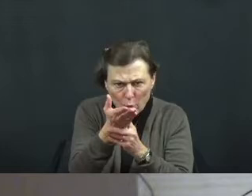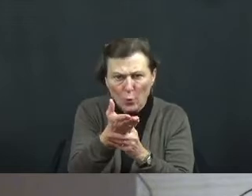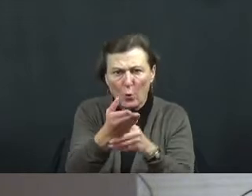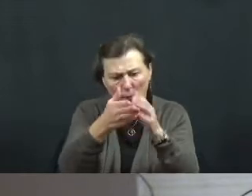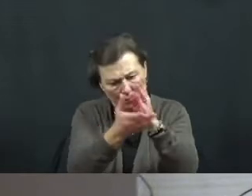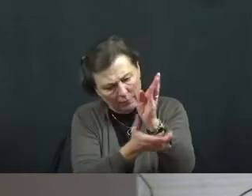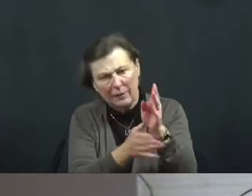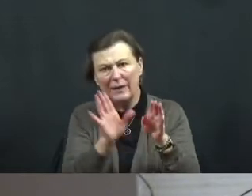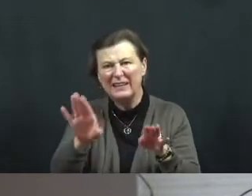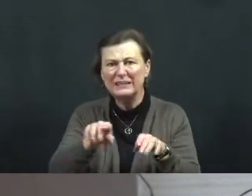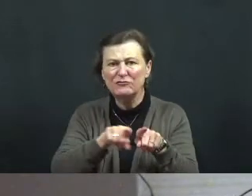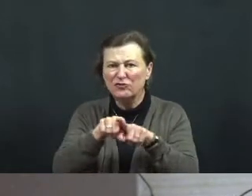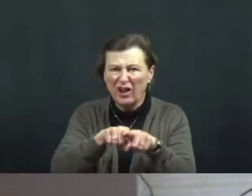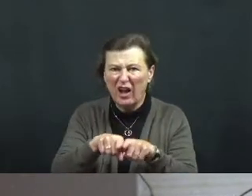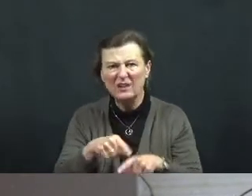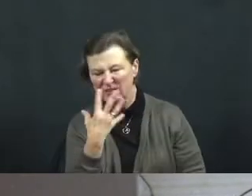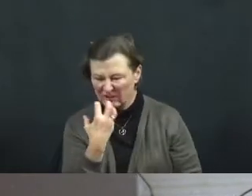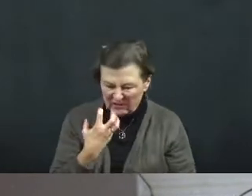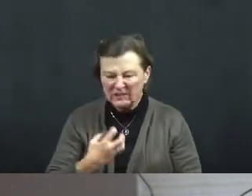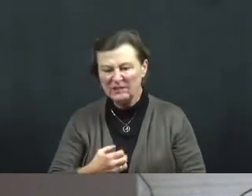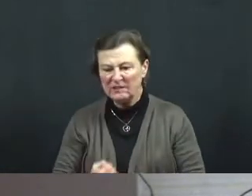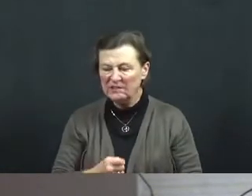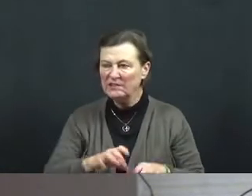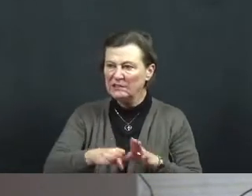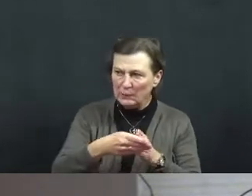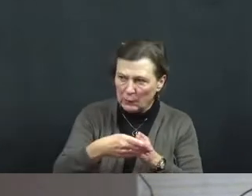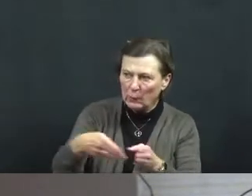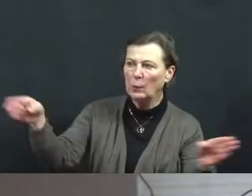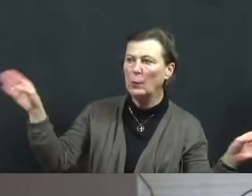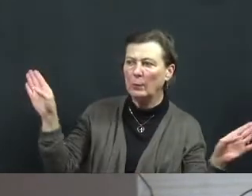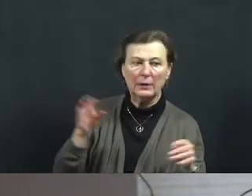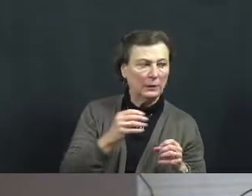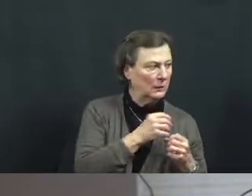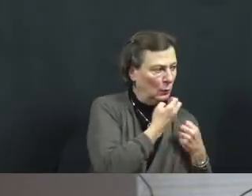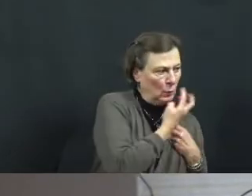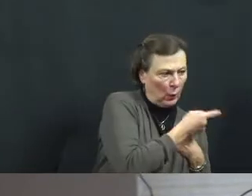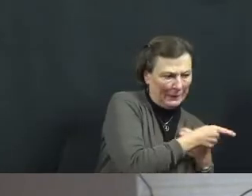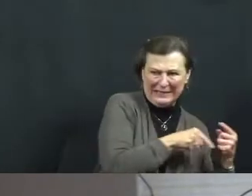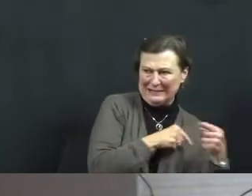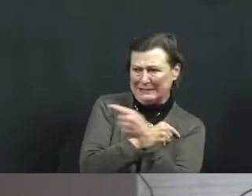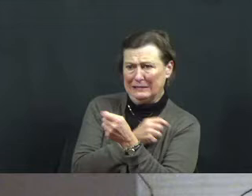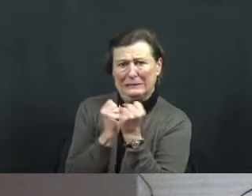Willow grumbled about this as he opened the door to his snug little house, with his hat in his hand.